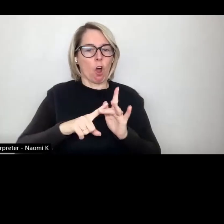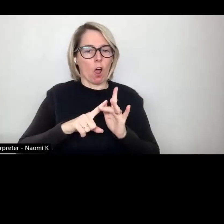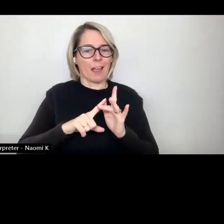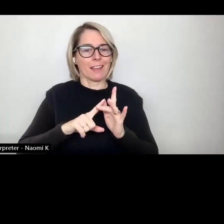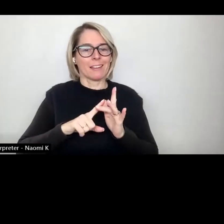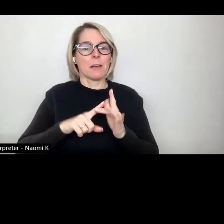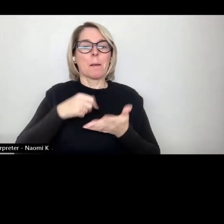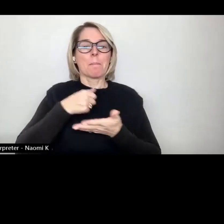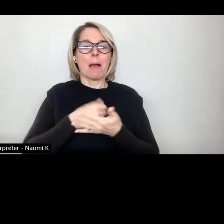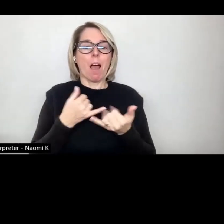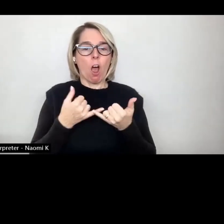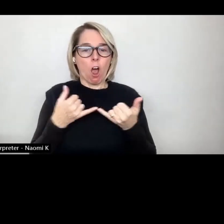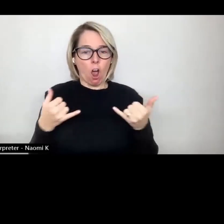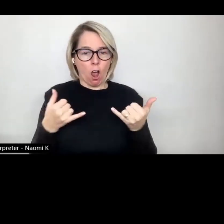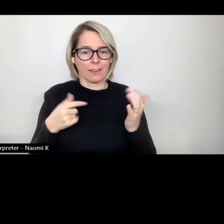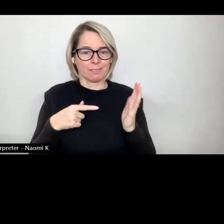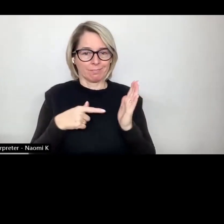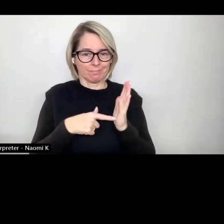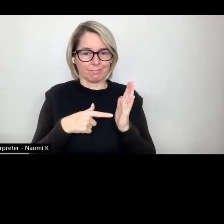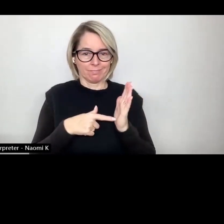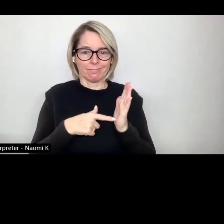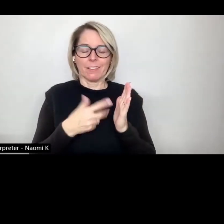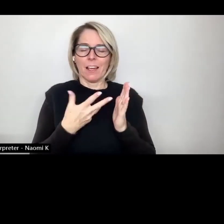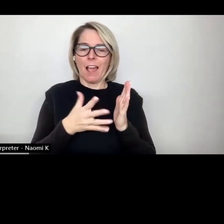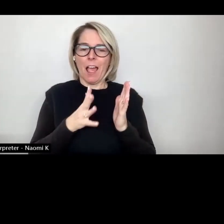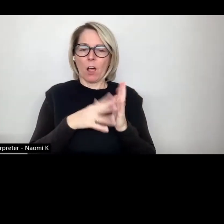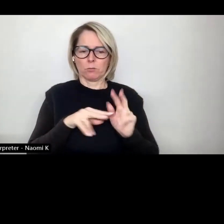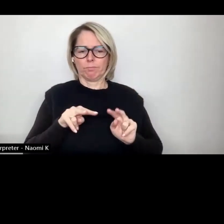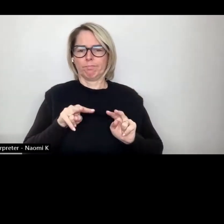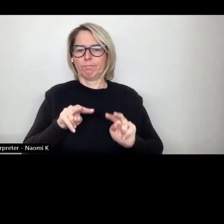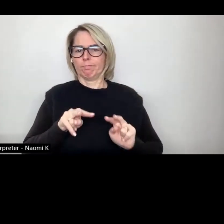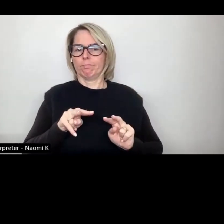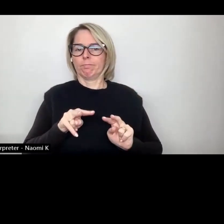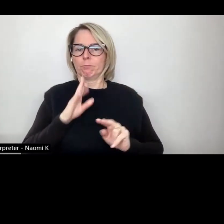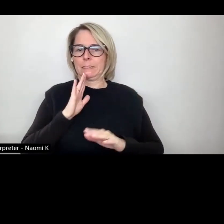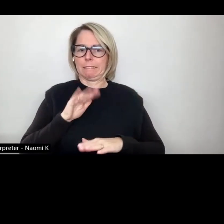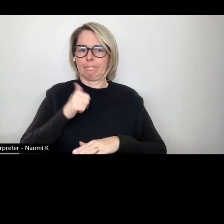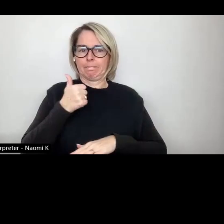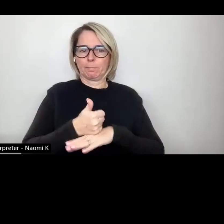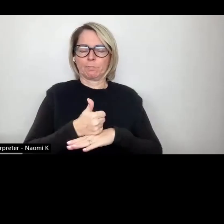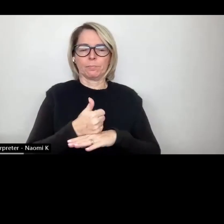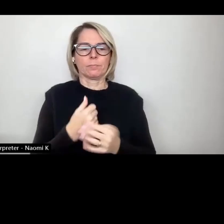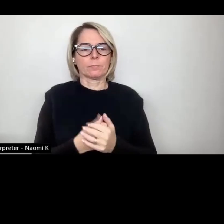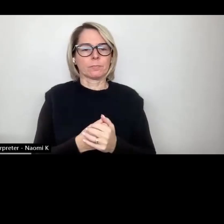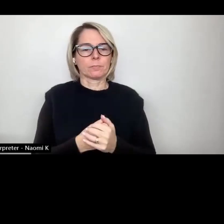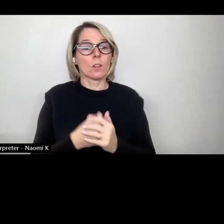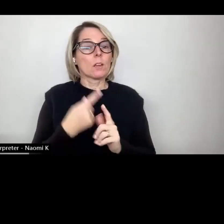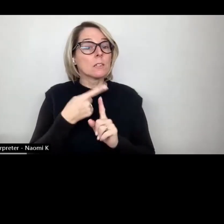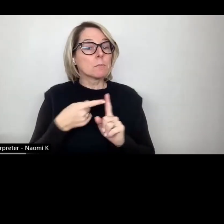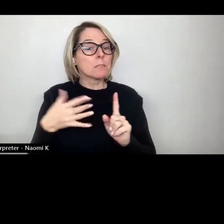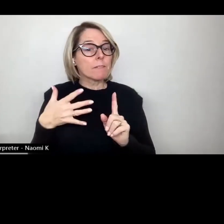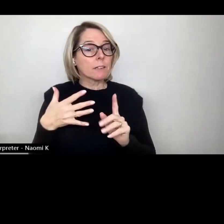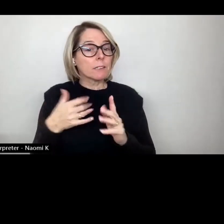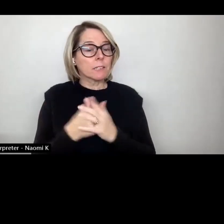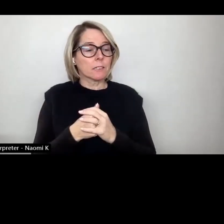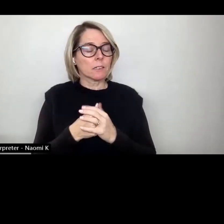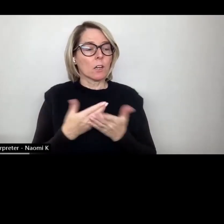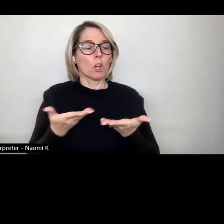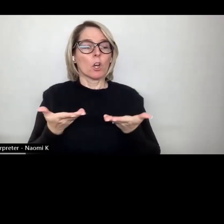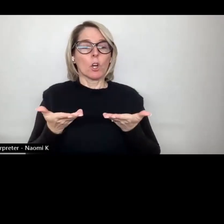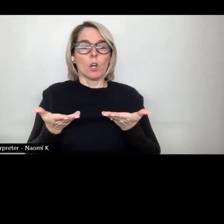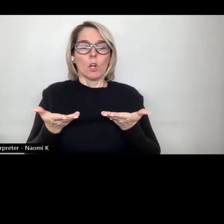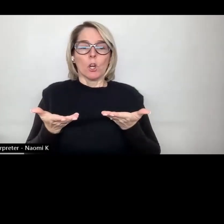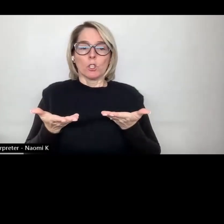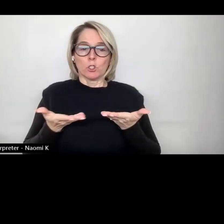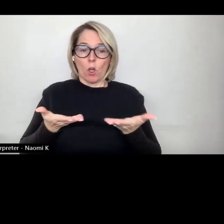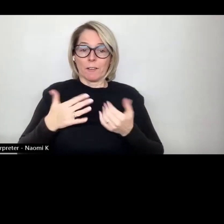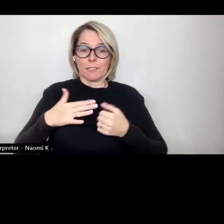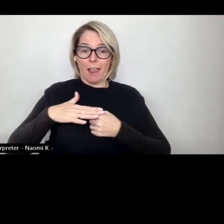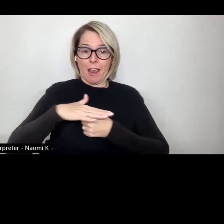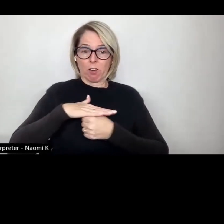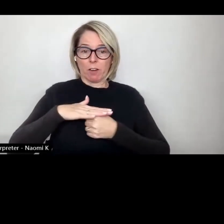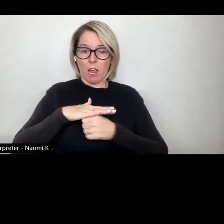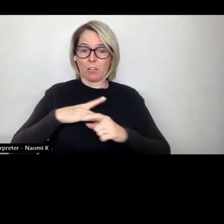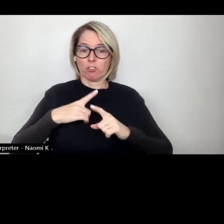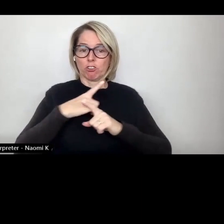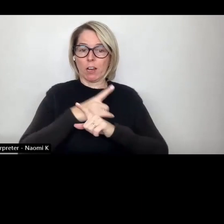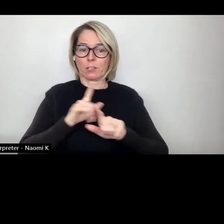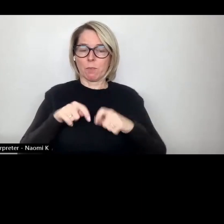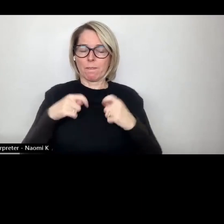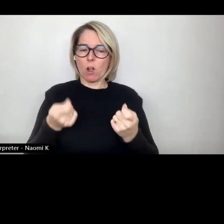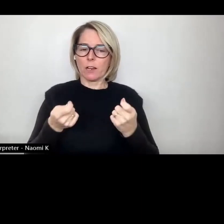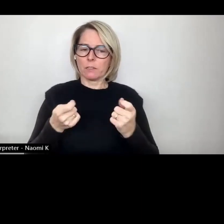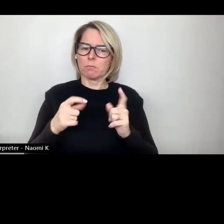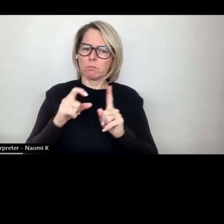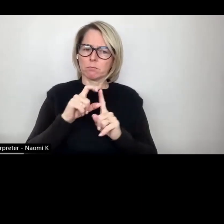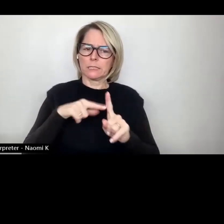Specifically, where service areas change provider, does the carer's DEX history transfer to the incoming provider?